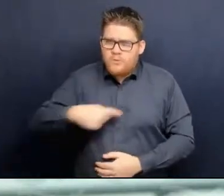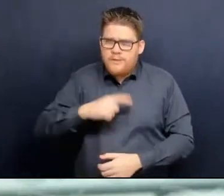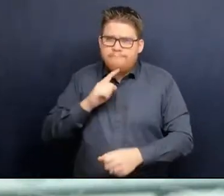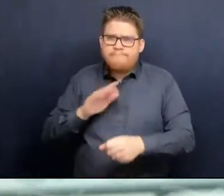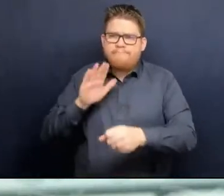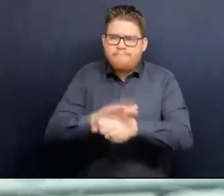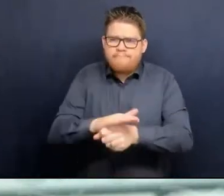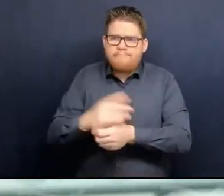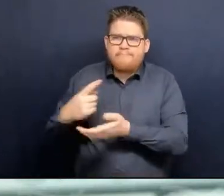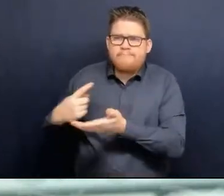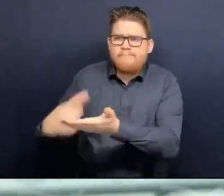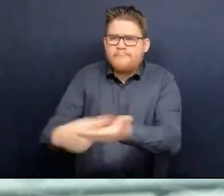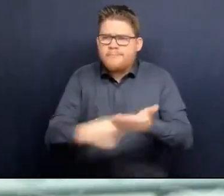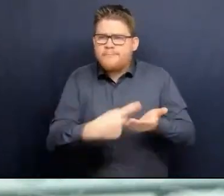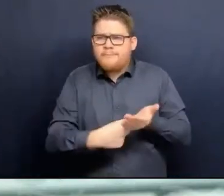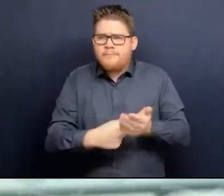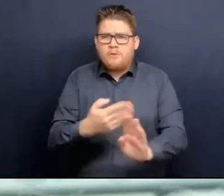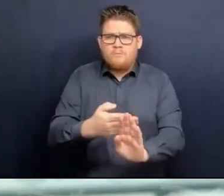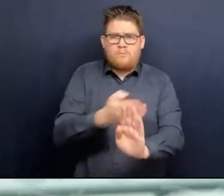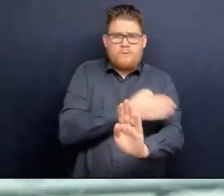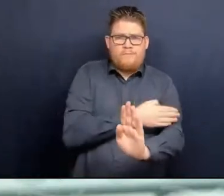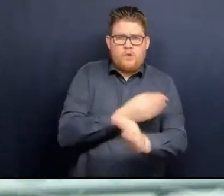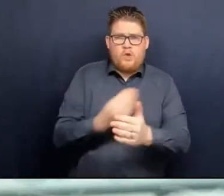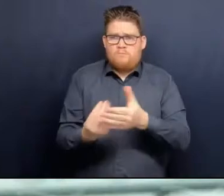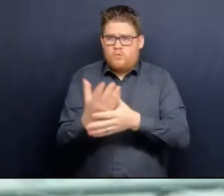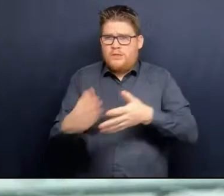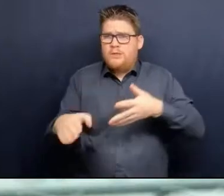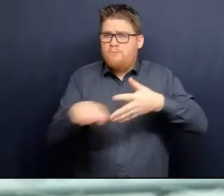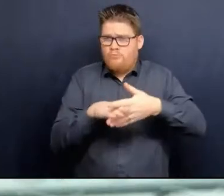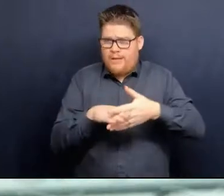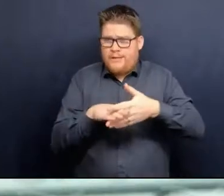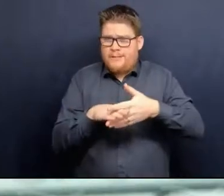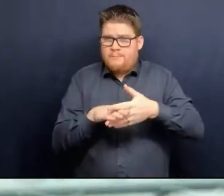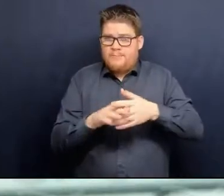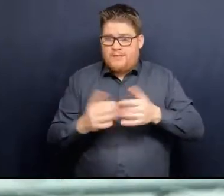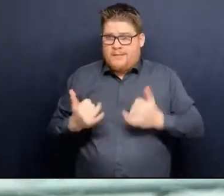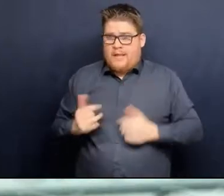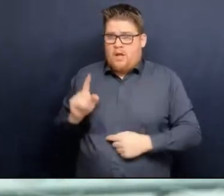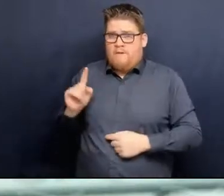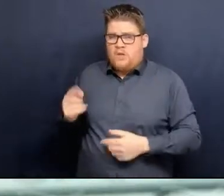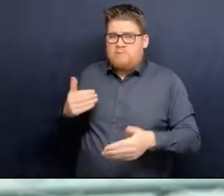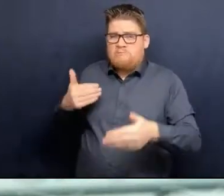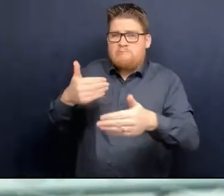of doing this prior to spring break, and that is something we have committed to and we'll be